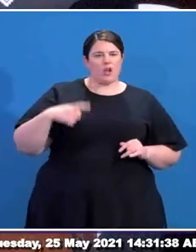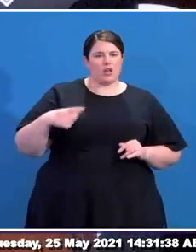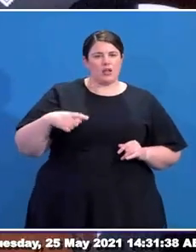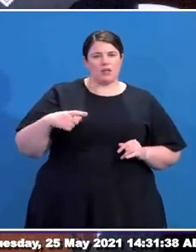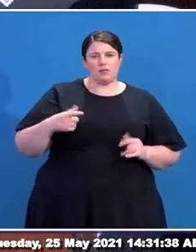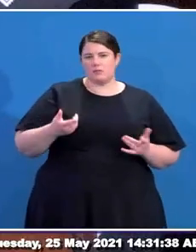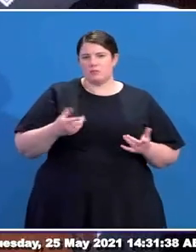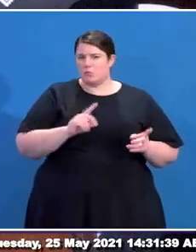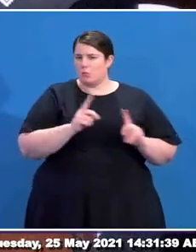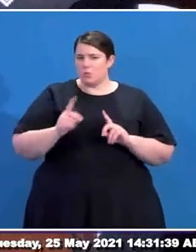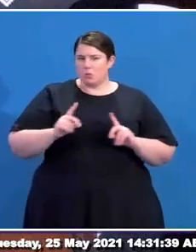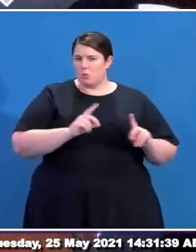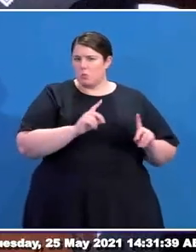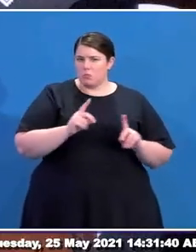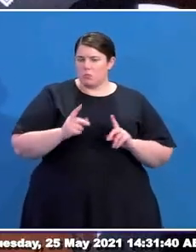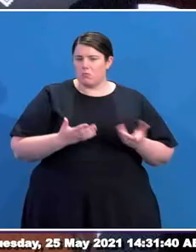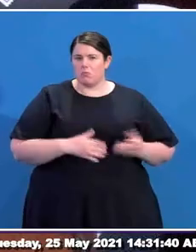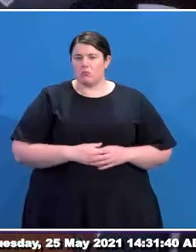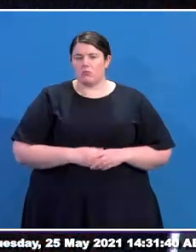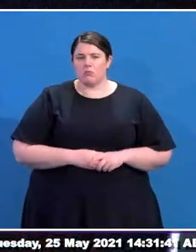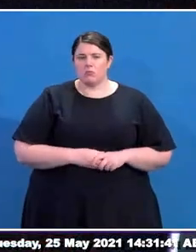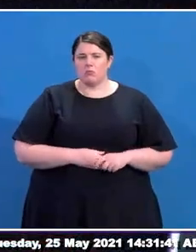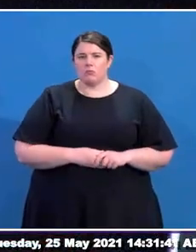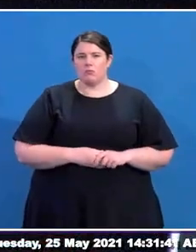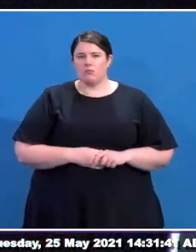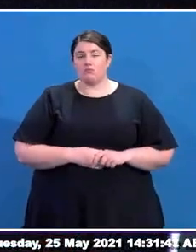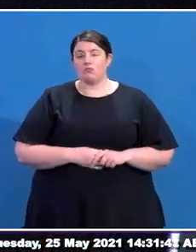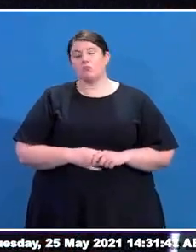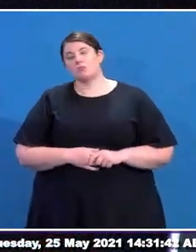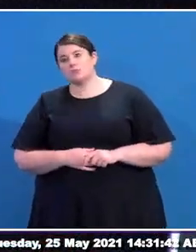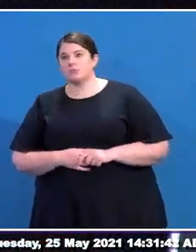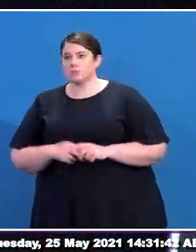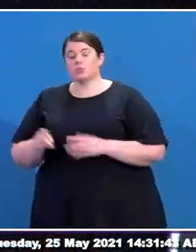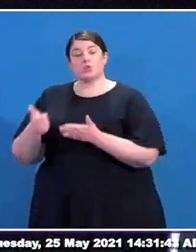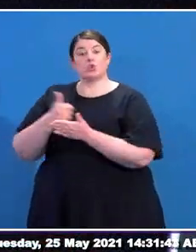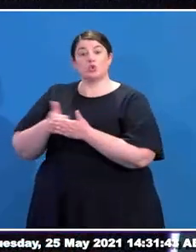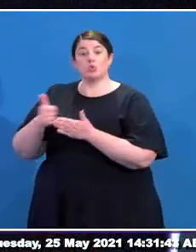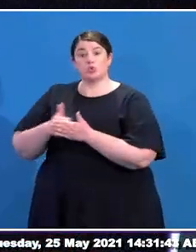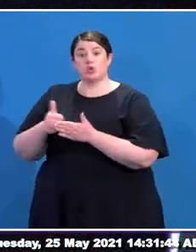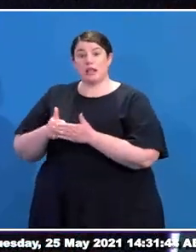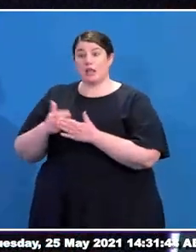What have been your experiences with that? Generally if a lawyer contacts me, it's because the employer